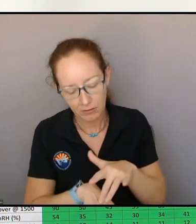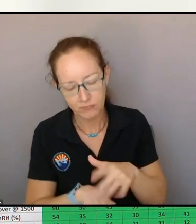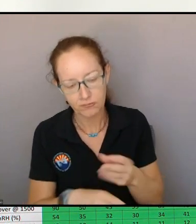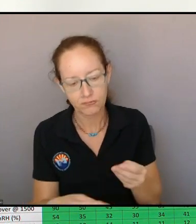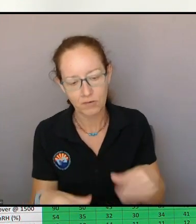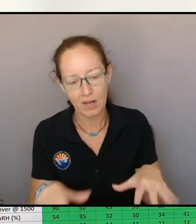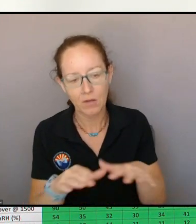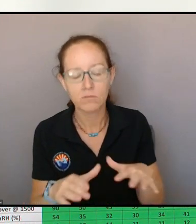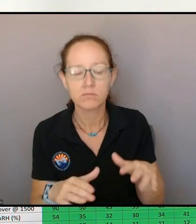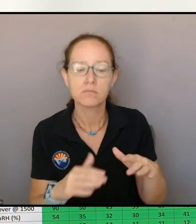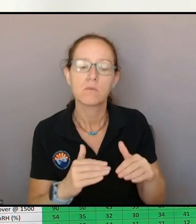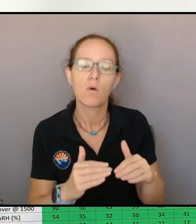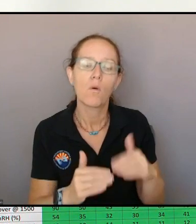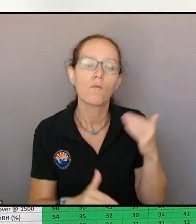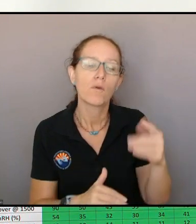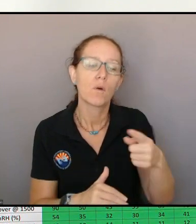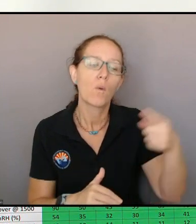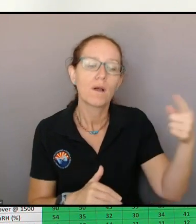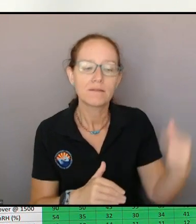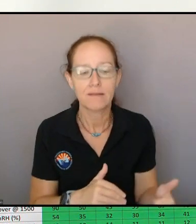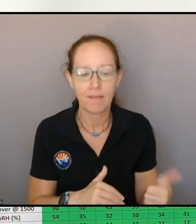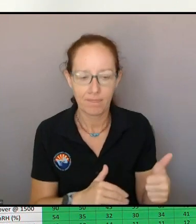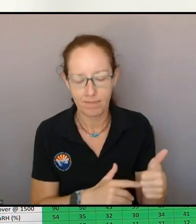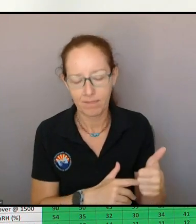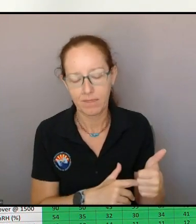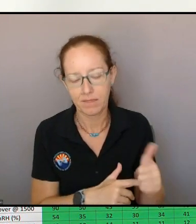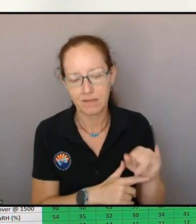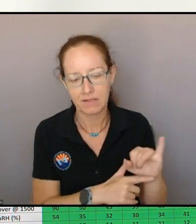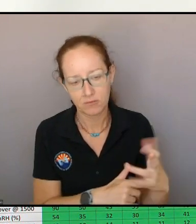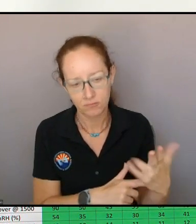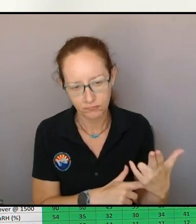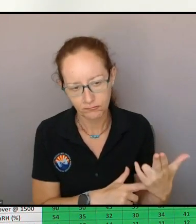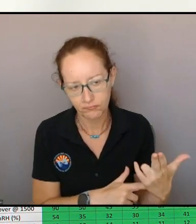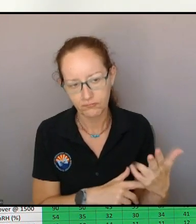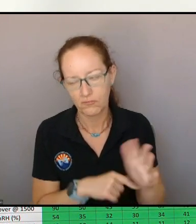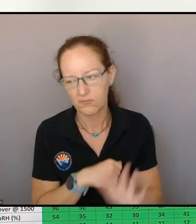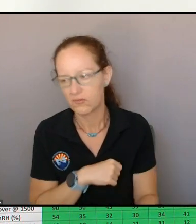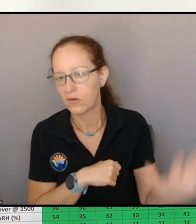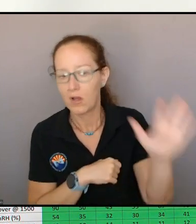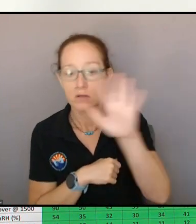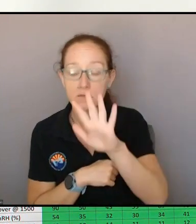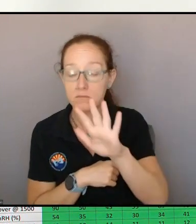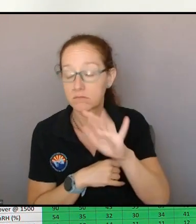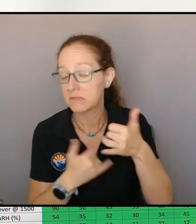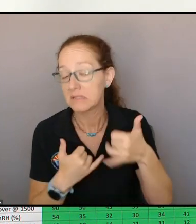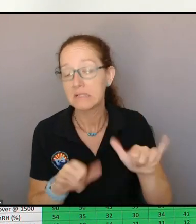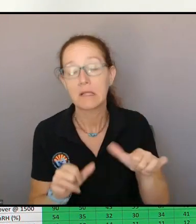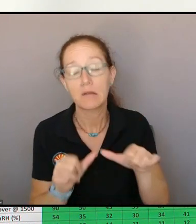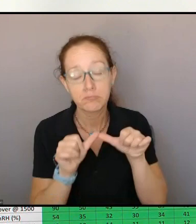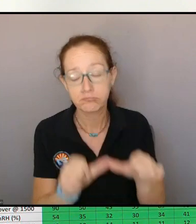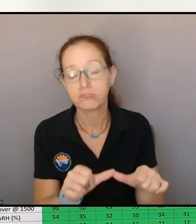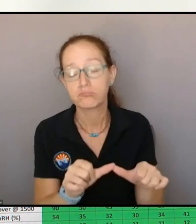the fire area. And so those chances are not totally gone. In addition to that we're going to keep some clouds